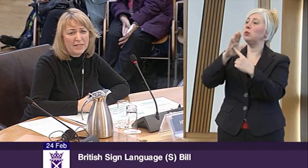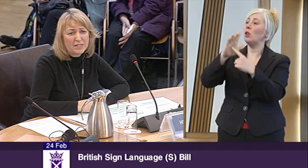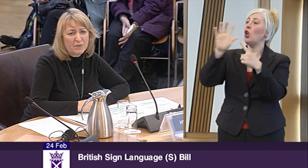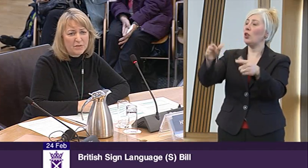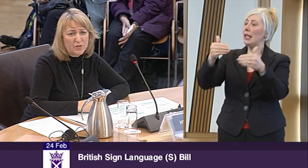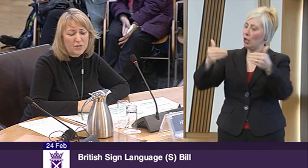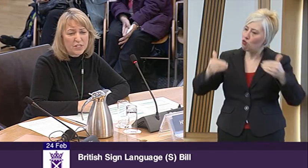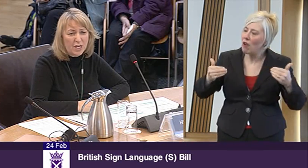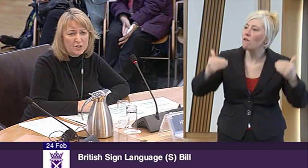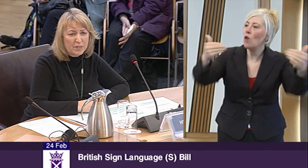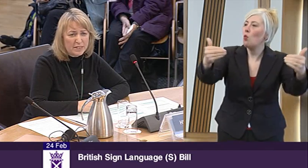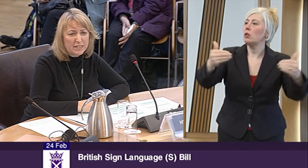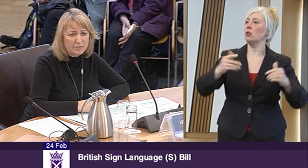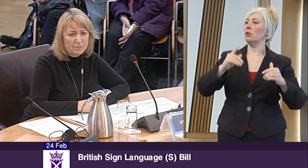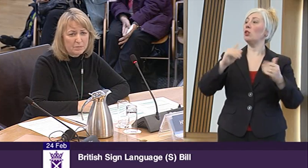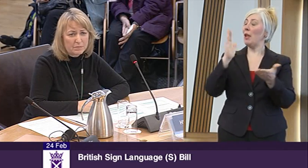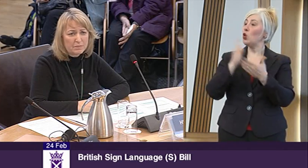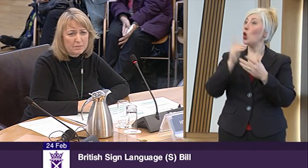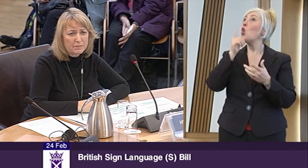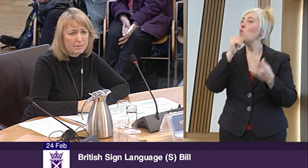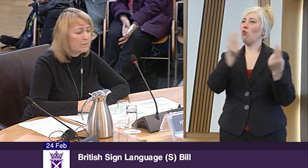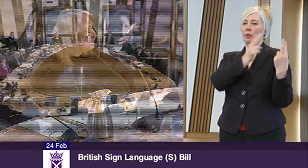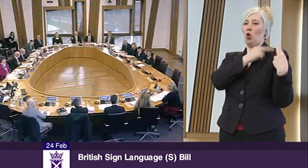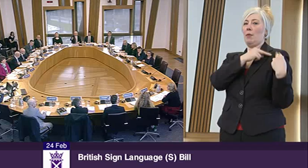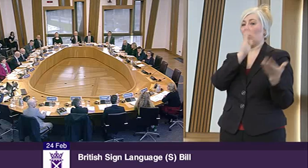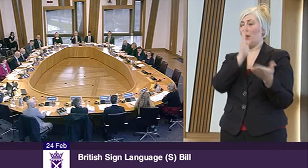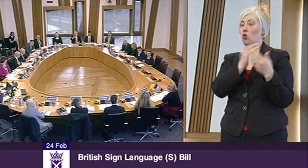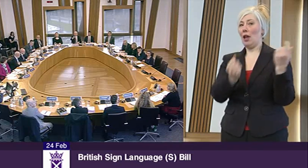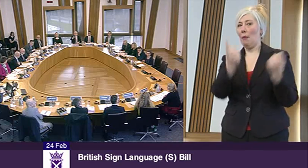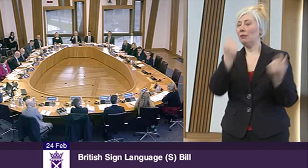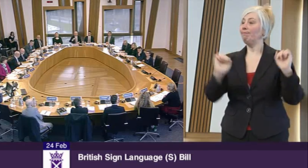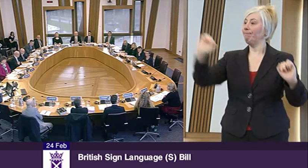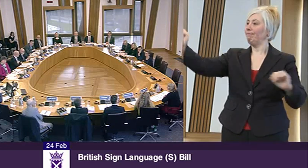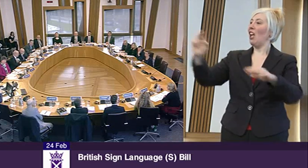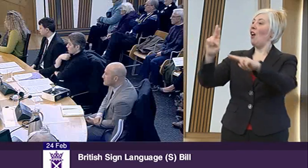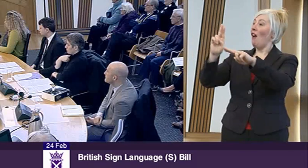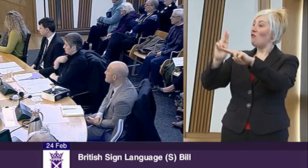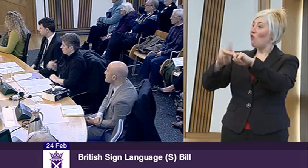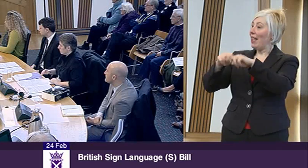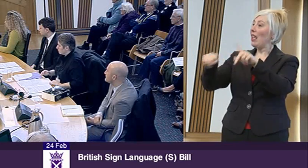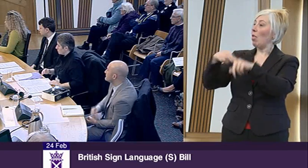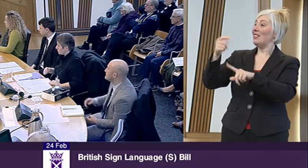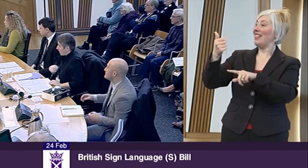it is important to have momentum behind that, so that there is accountability.